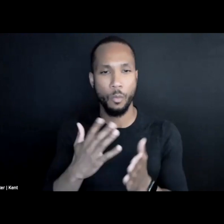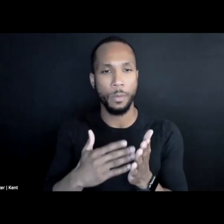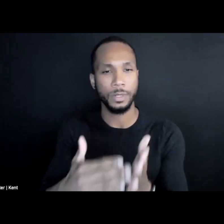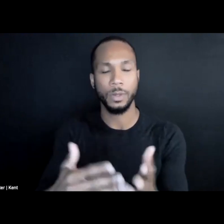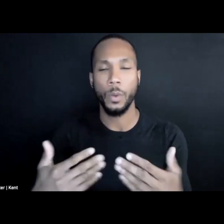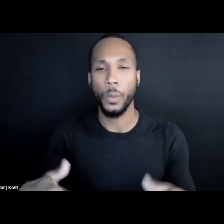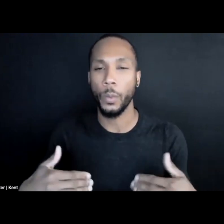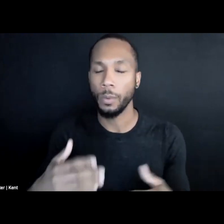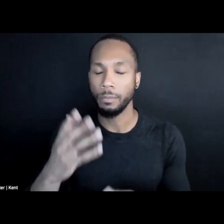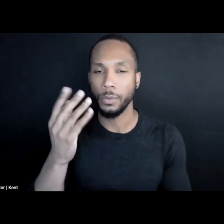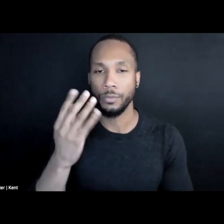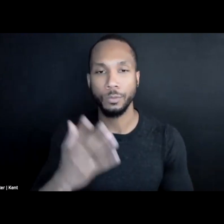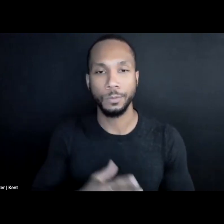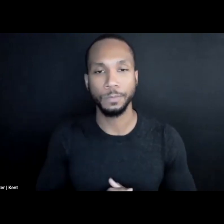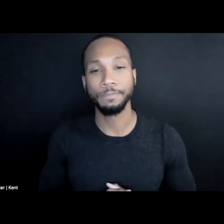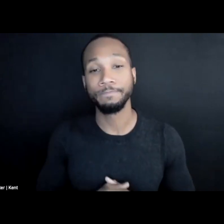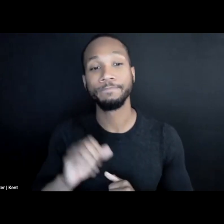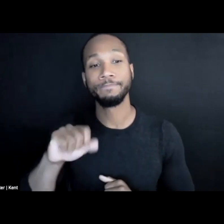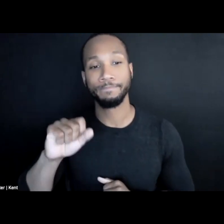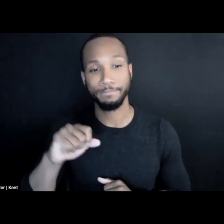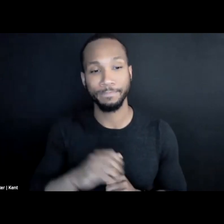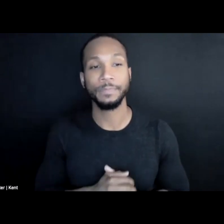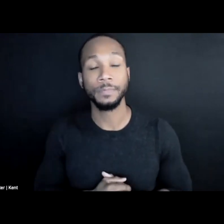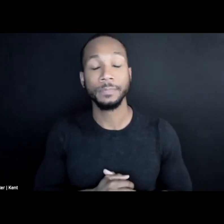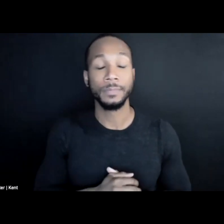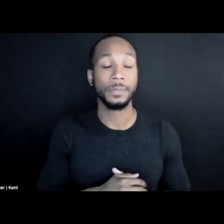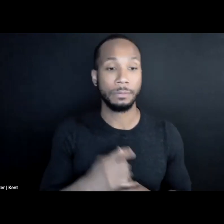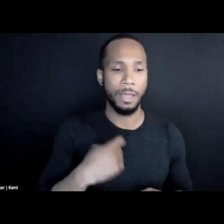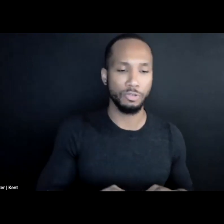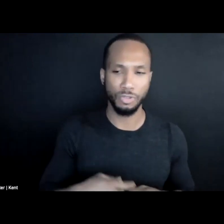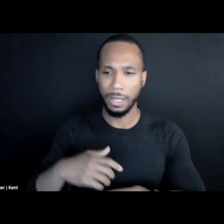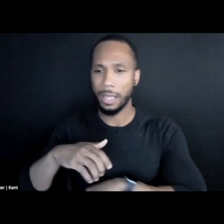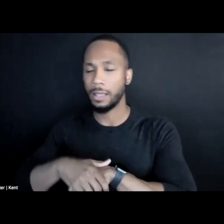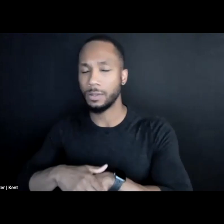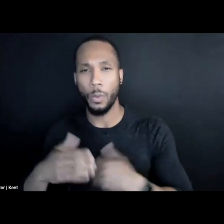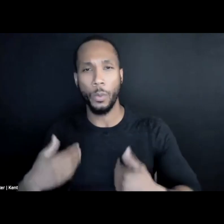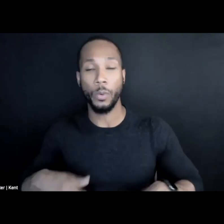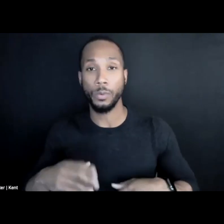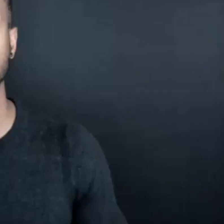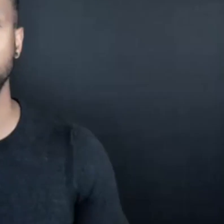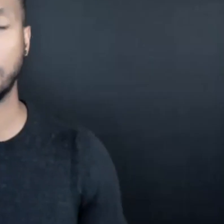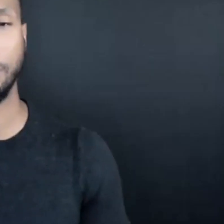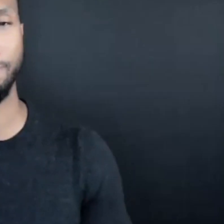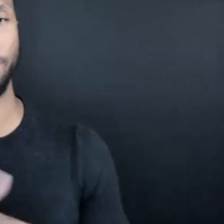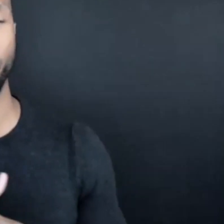Um, yeah, seeing it in Spanish and English, and seeing just how masterful that repetition works.